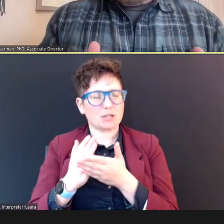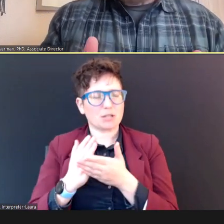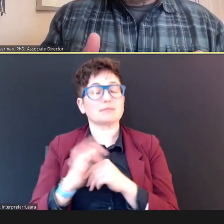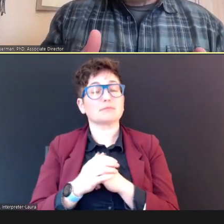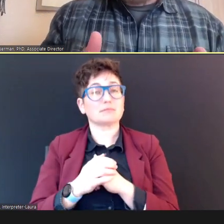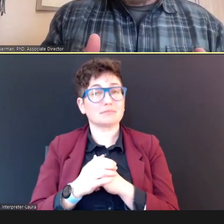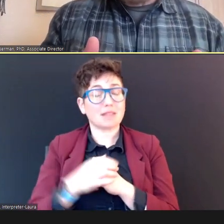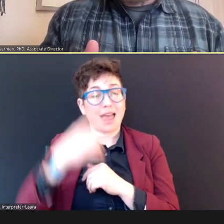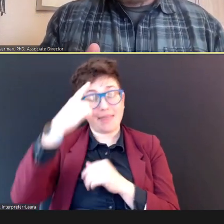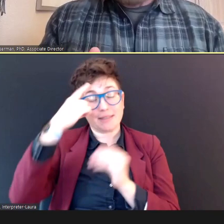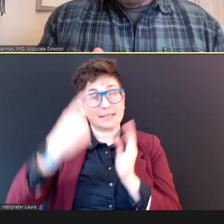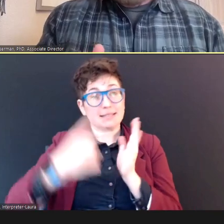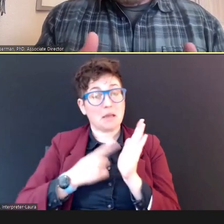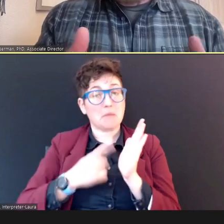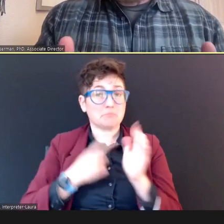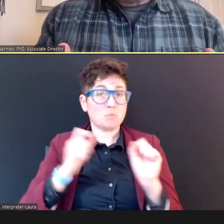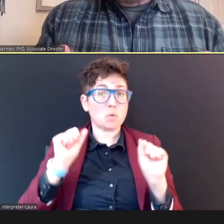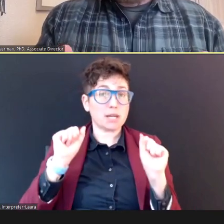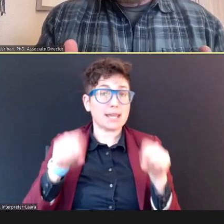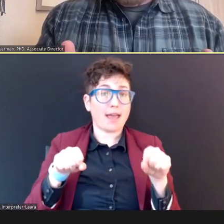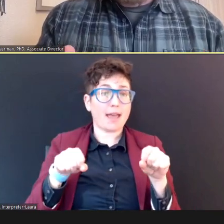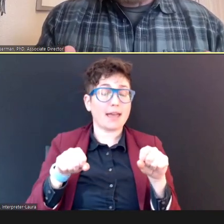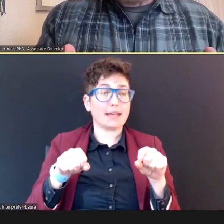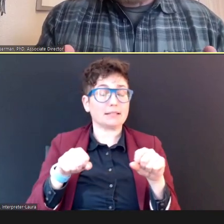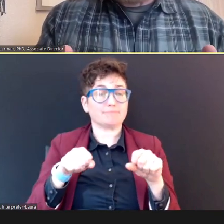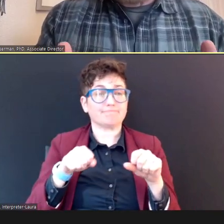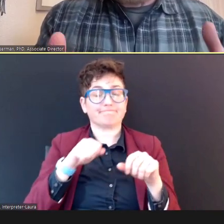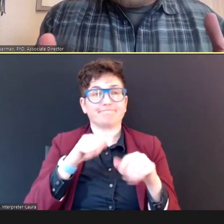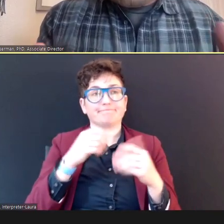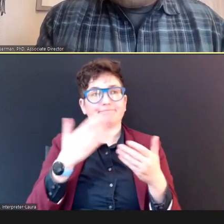inadvertently make look too easy.